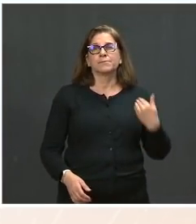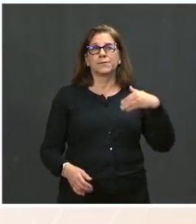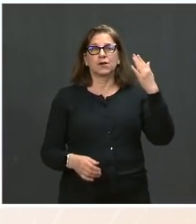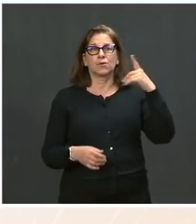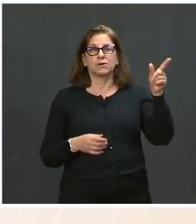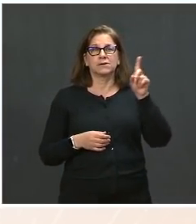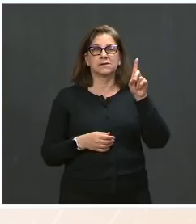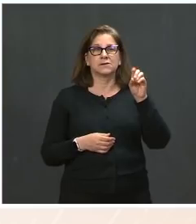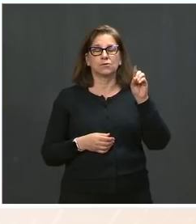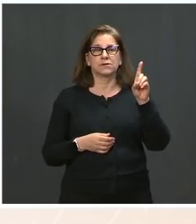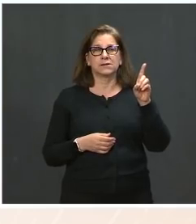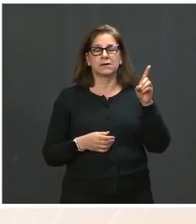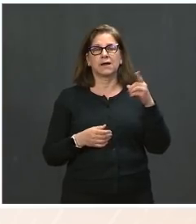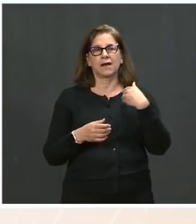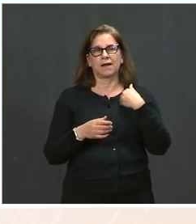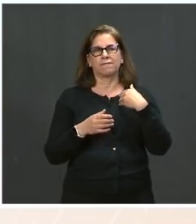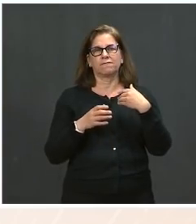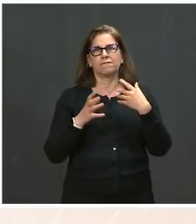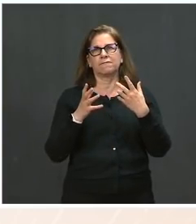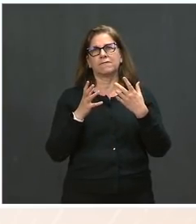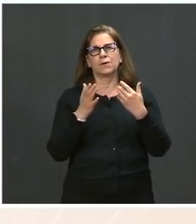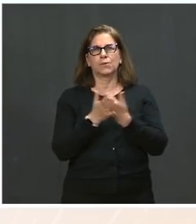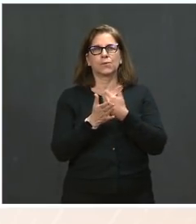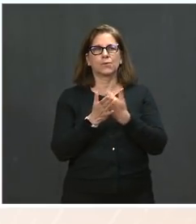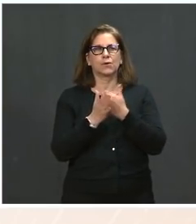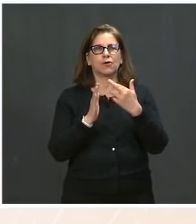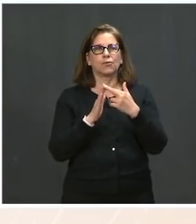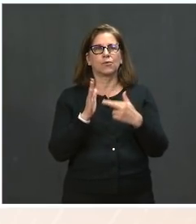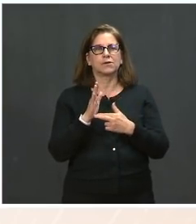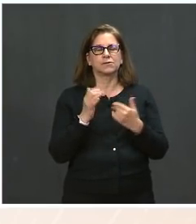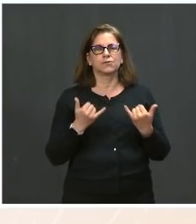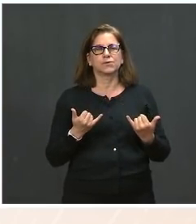The Press: -- and then we're going to have to wait. But with regards to the stabilizing braces,